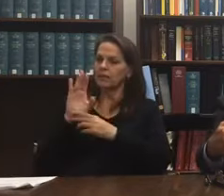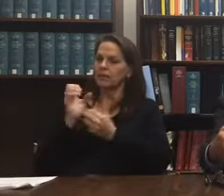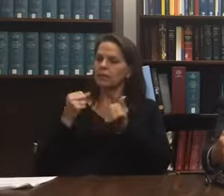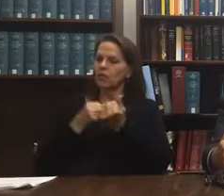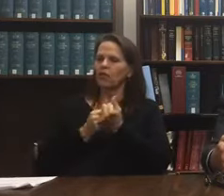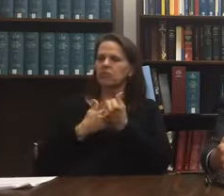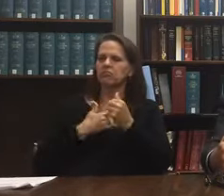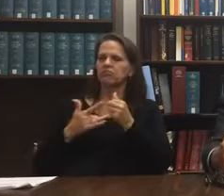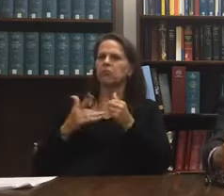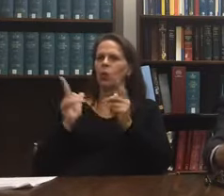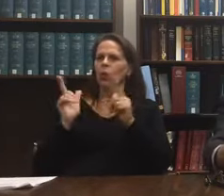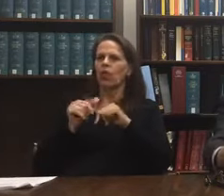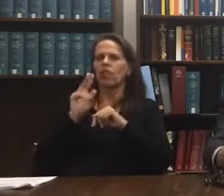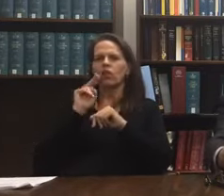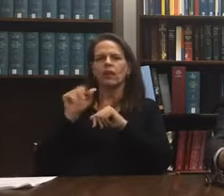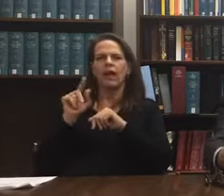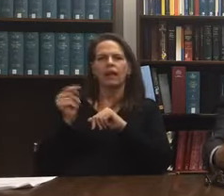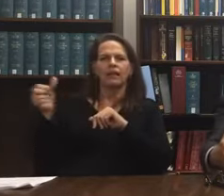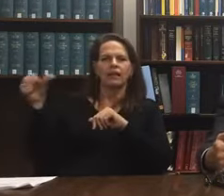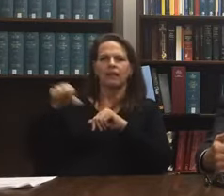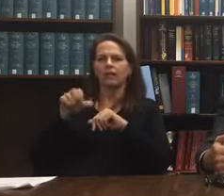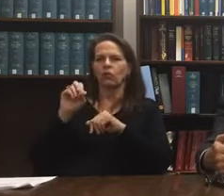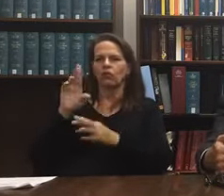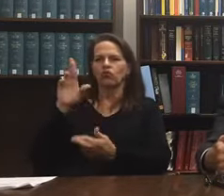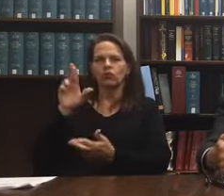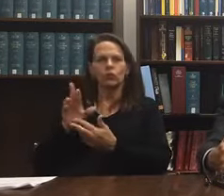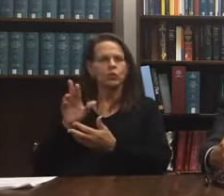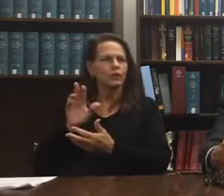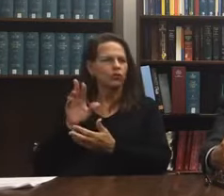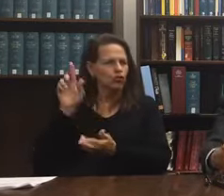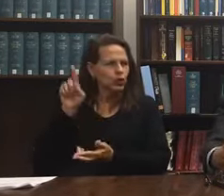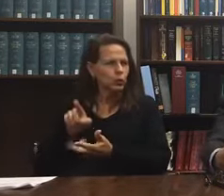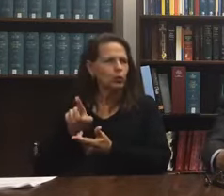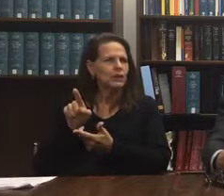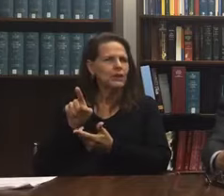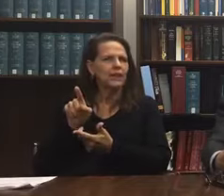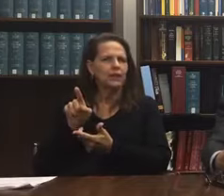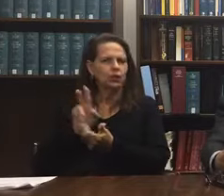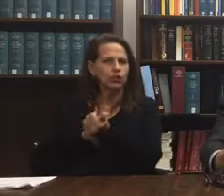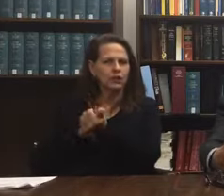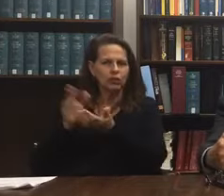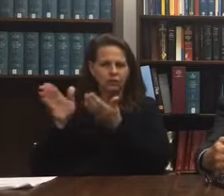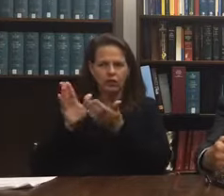typically when they're looking at denying or reducing nerv nursing services they're there in contact with the nursing provider and then they're